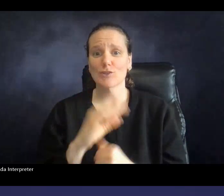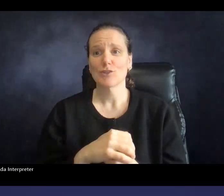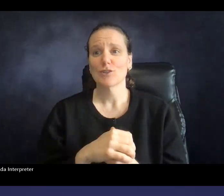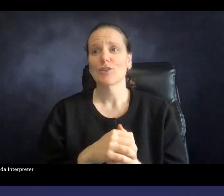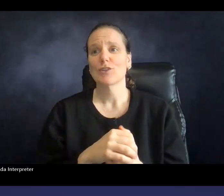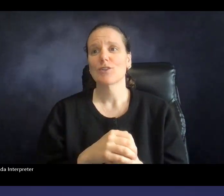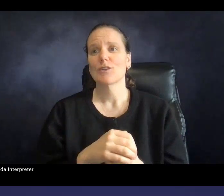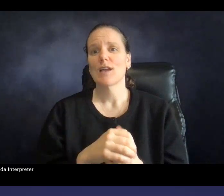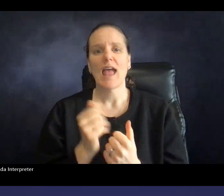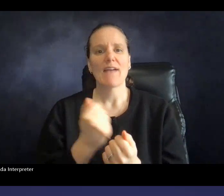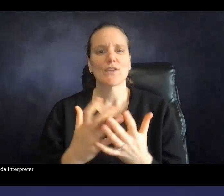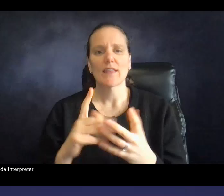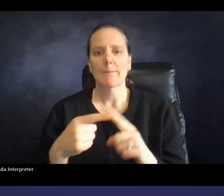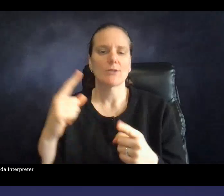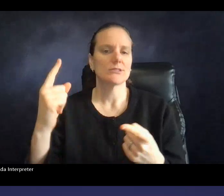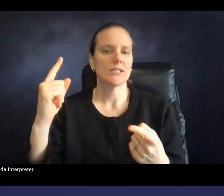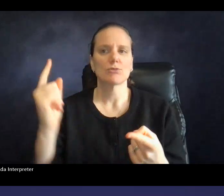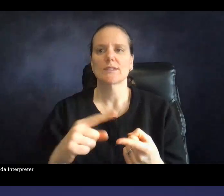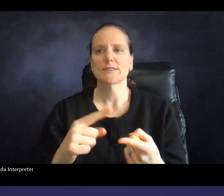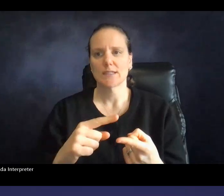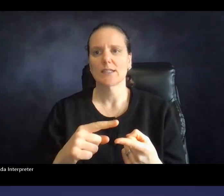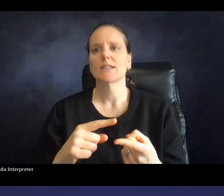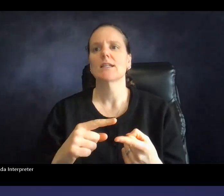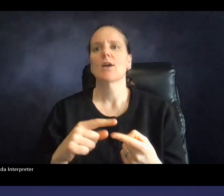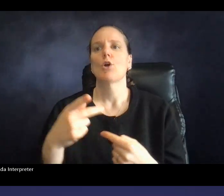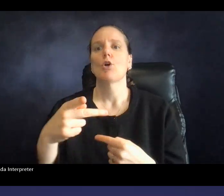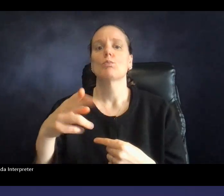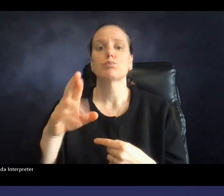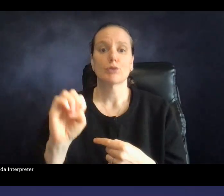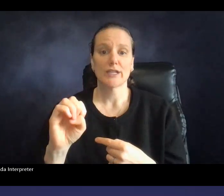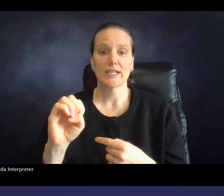Everything is about decreasing pre radical damage in the body and all these things.